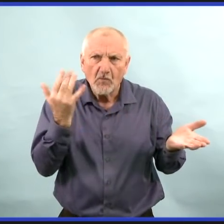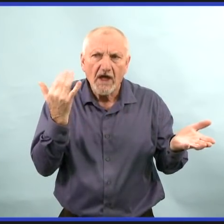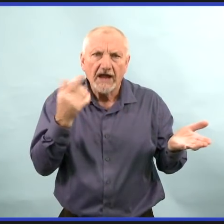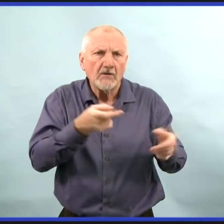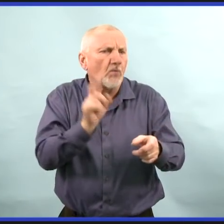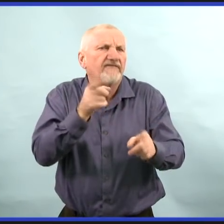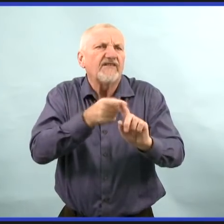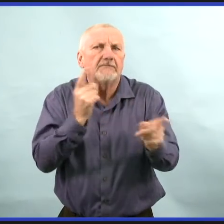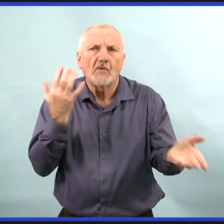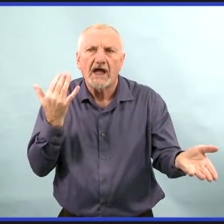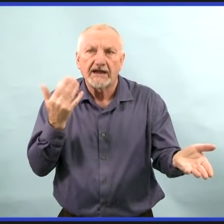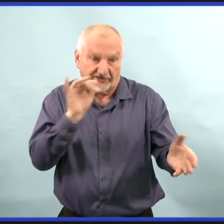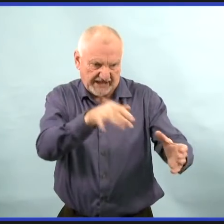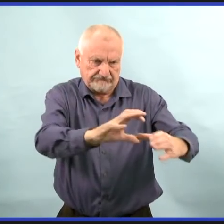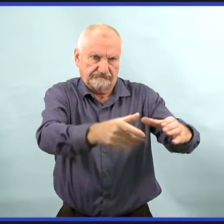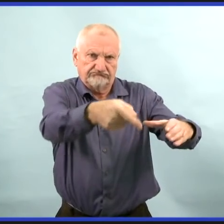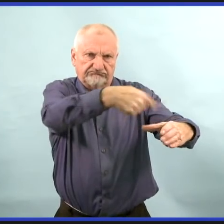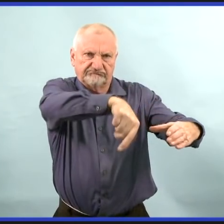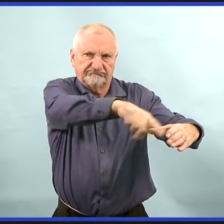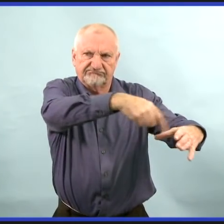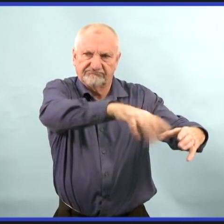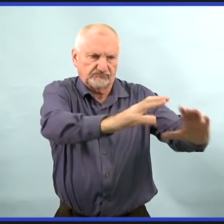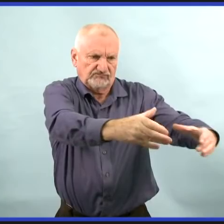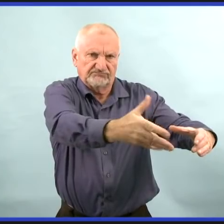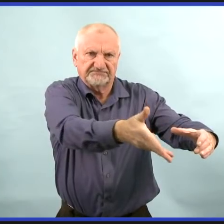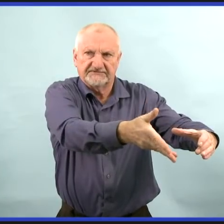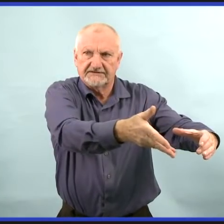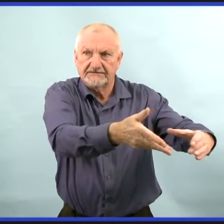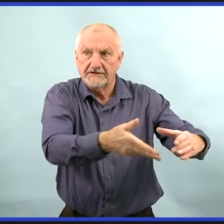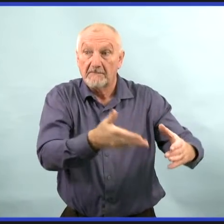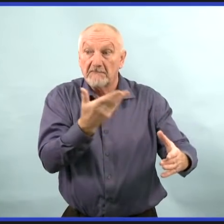and we'll sequence a couple of them so it really varies